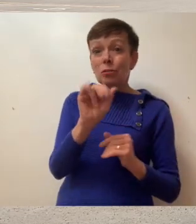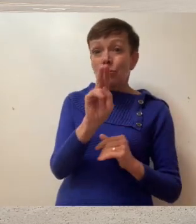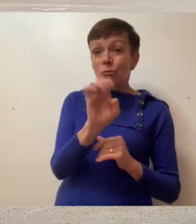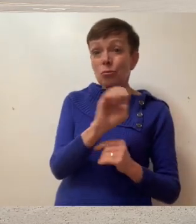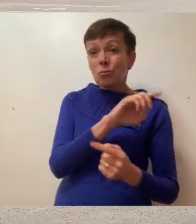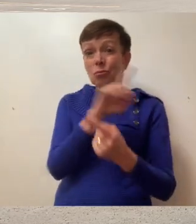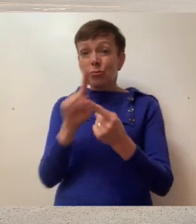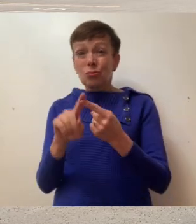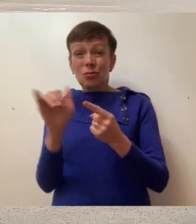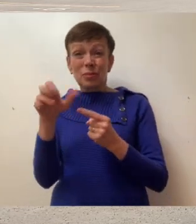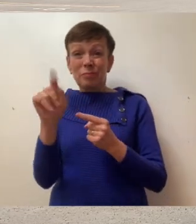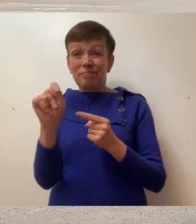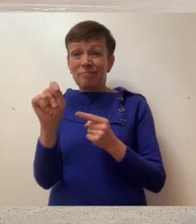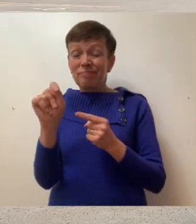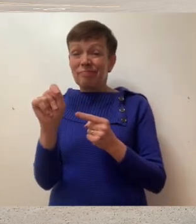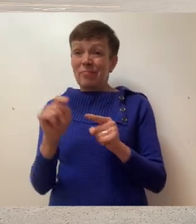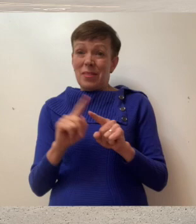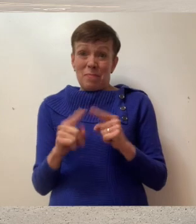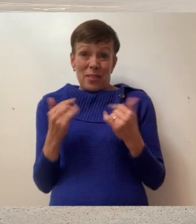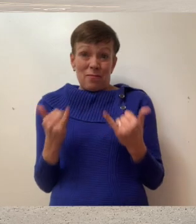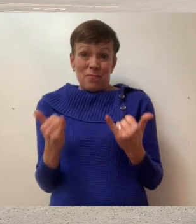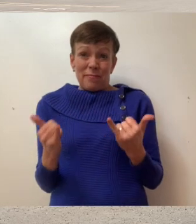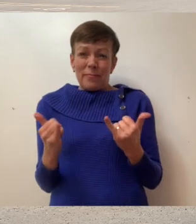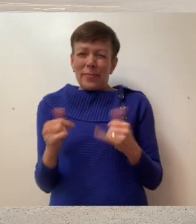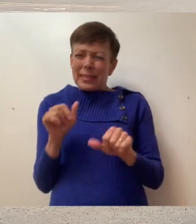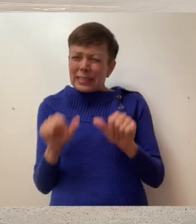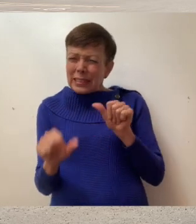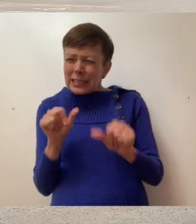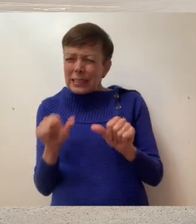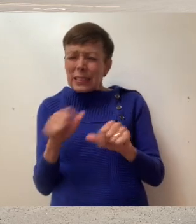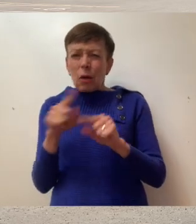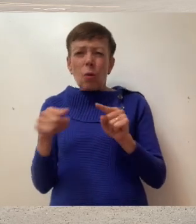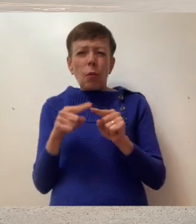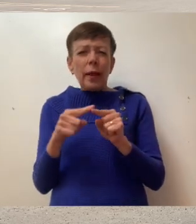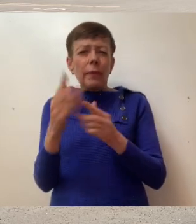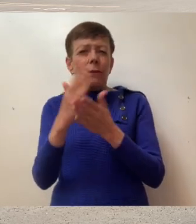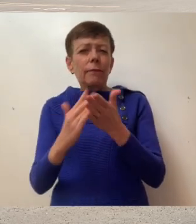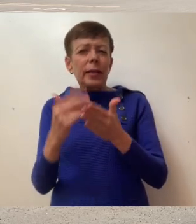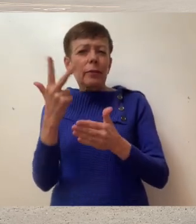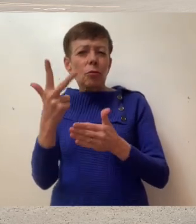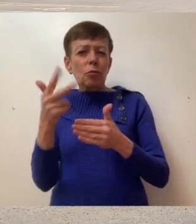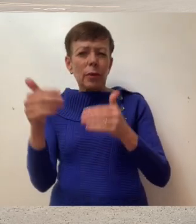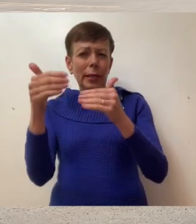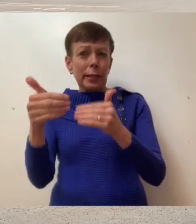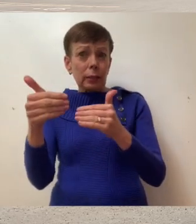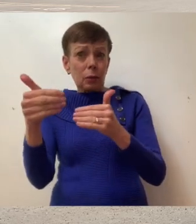Due to the uncertainty around when Phase 3 of the relaunch will begin, The City of Red